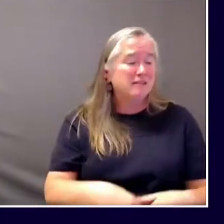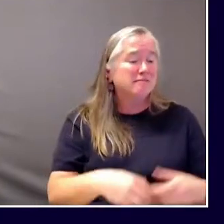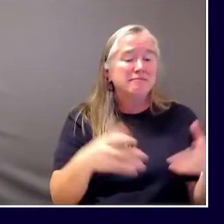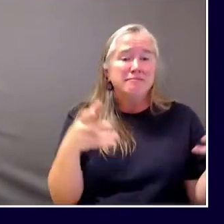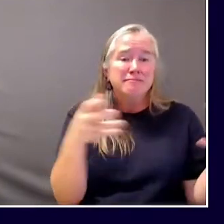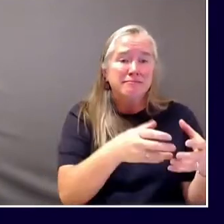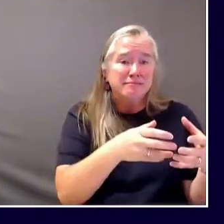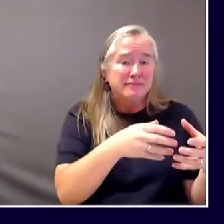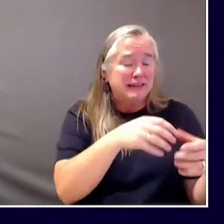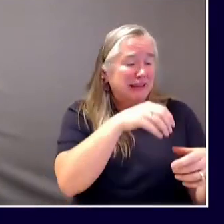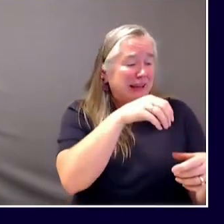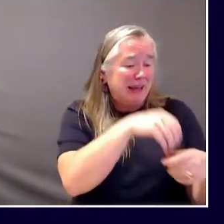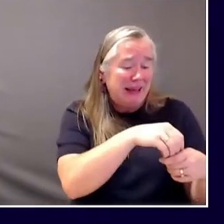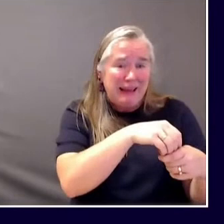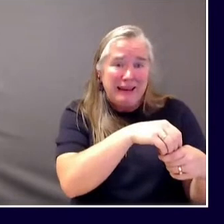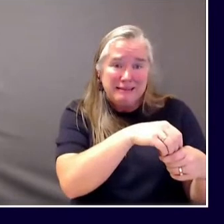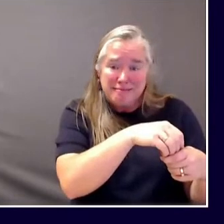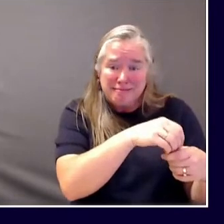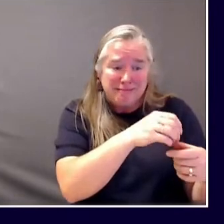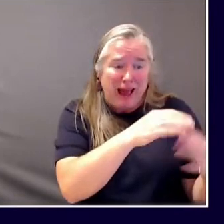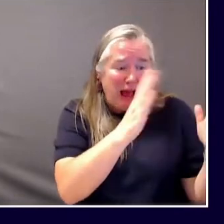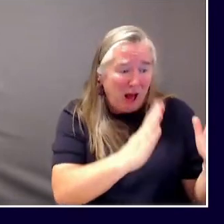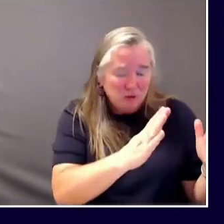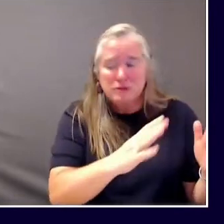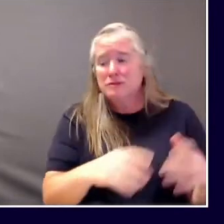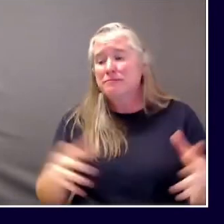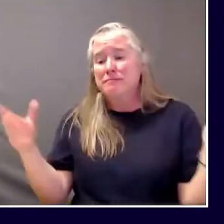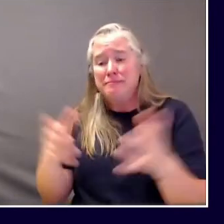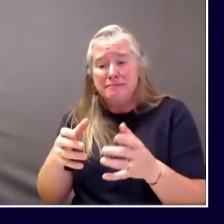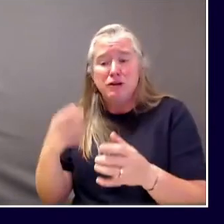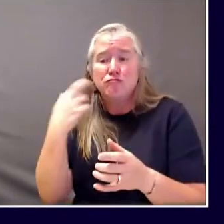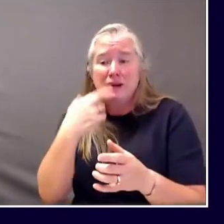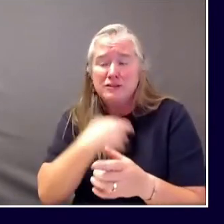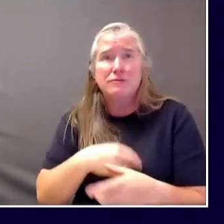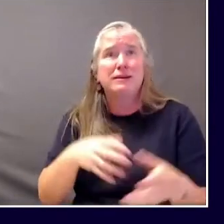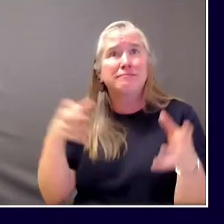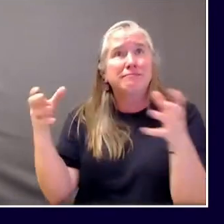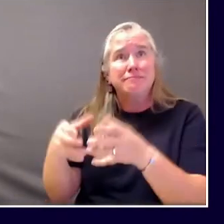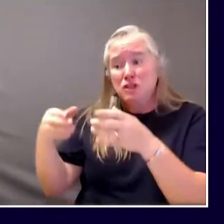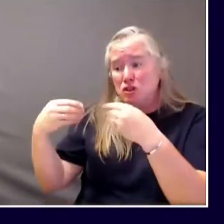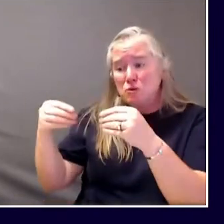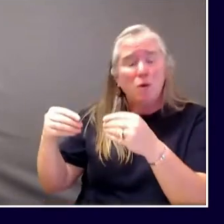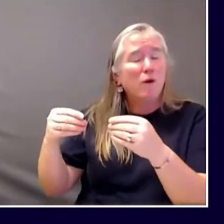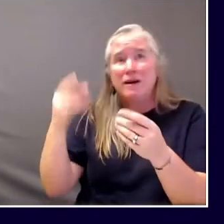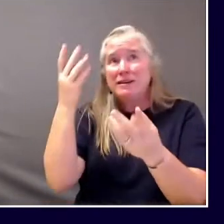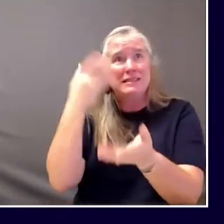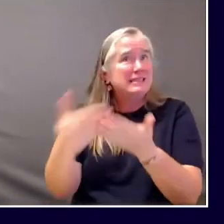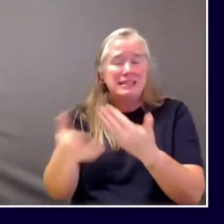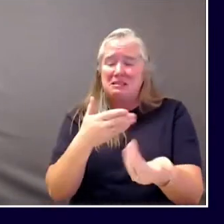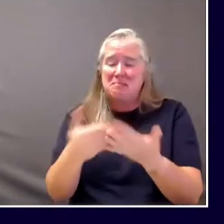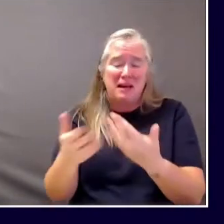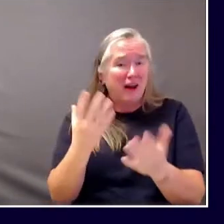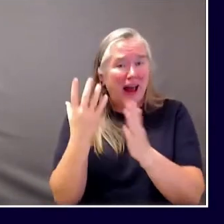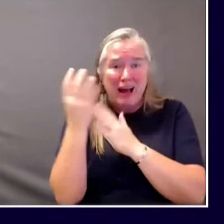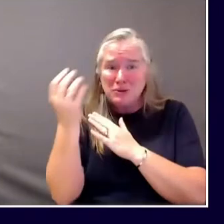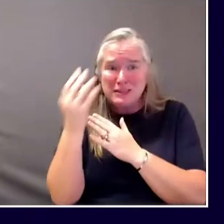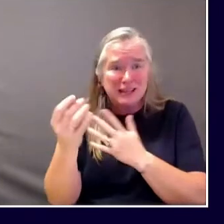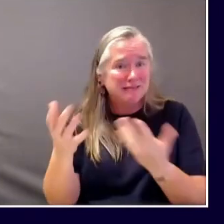public space or a private space so we do want to remind people